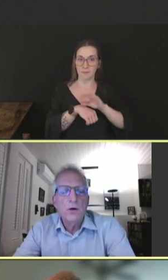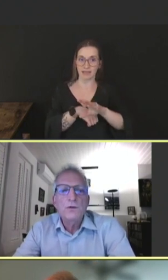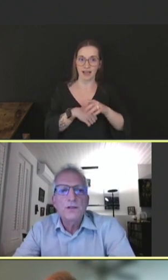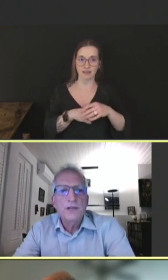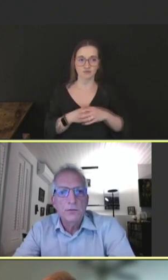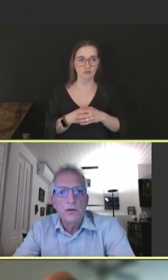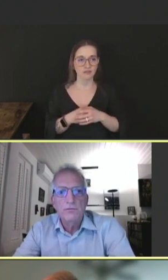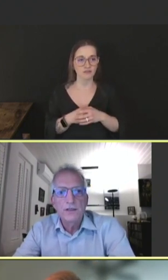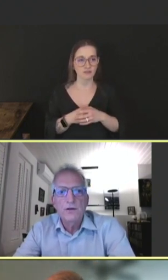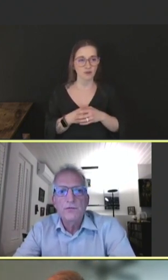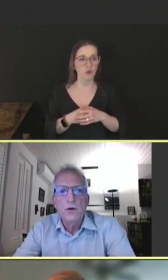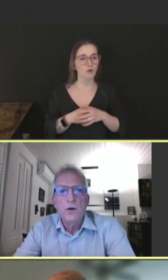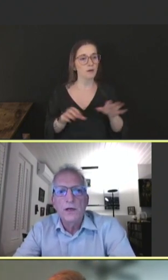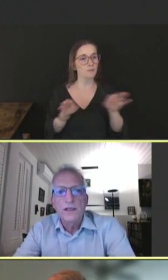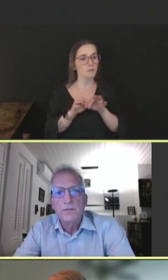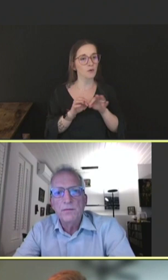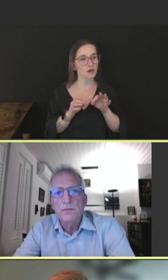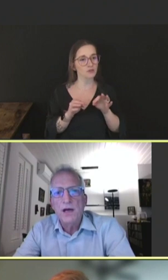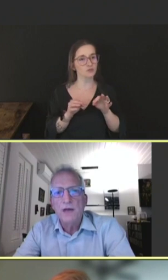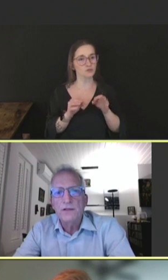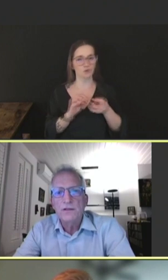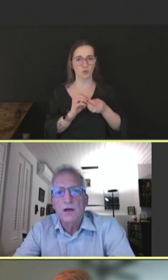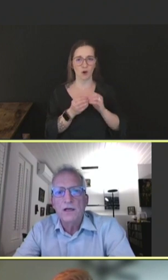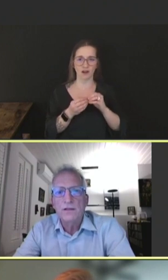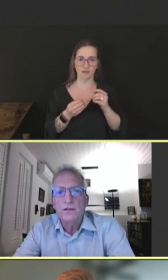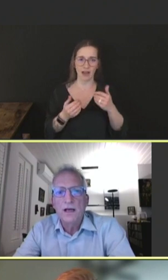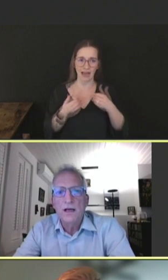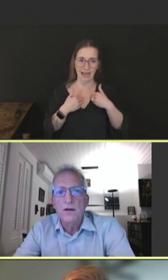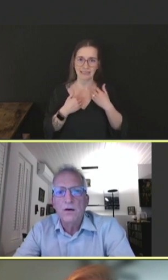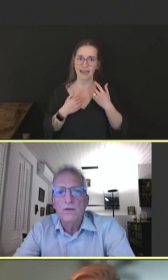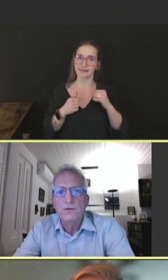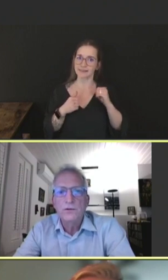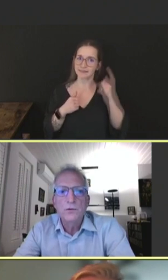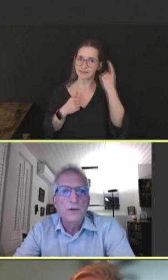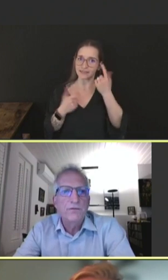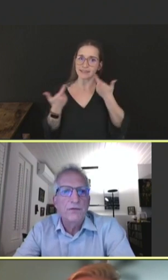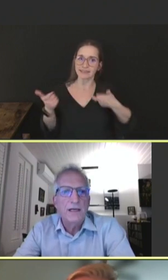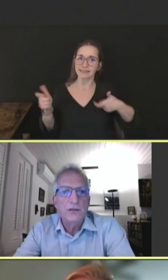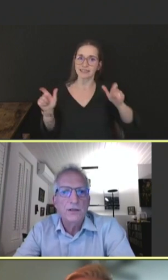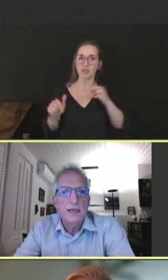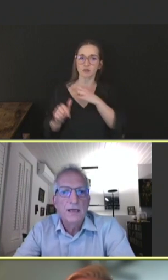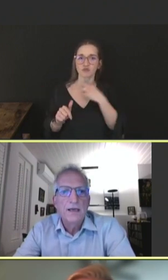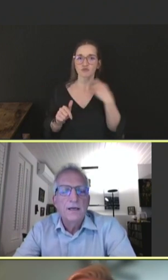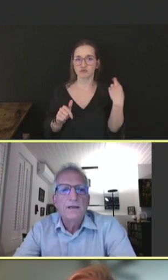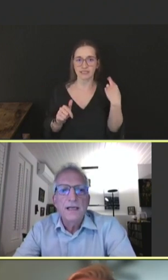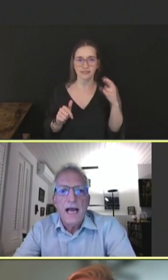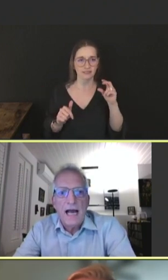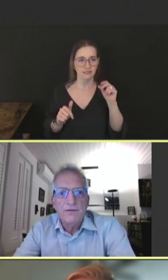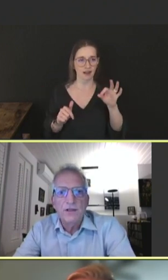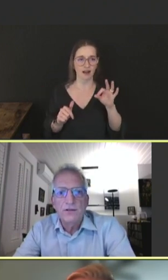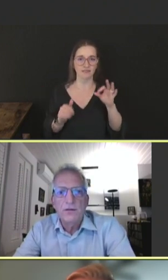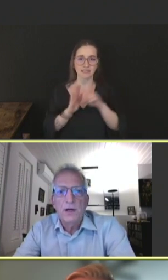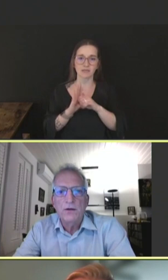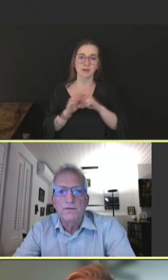a considerable risk of ongoing symptoms after SARS-CoV-2 infection. The average amount of